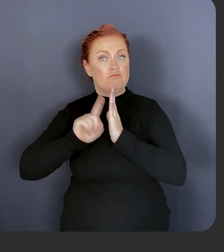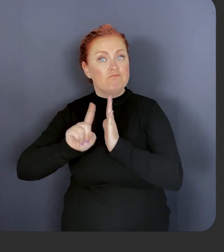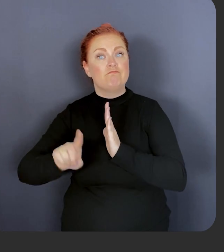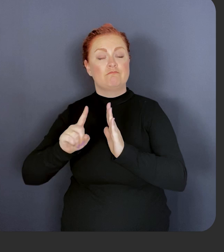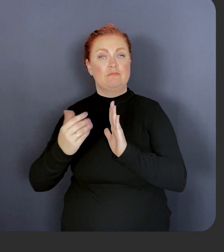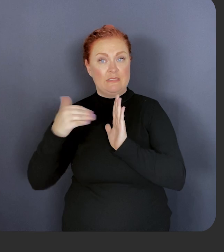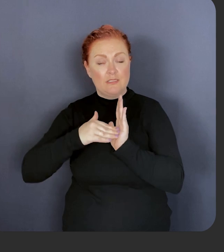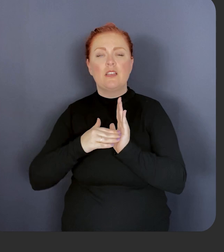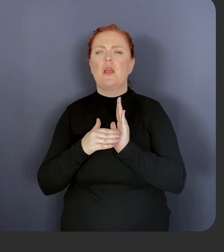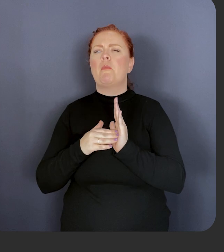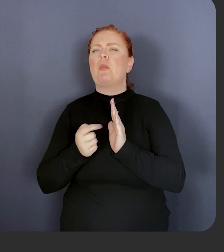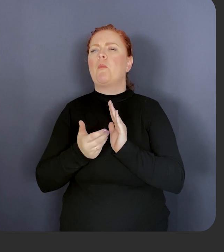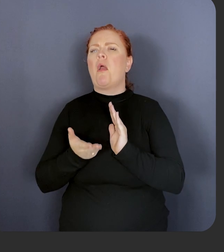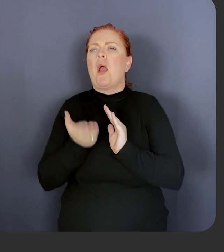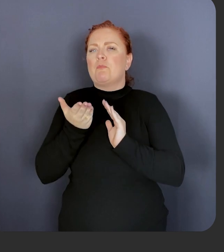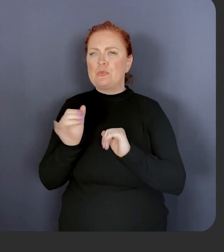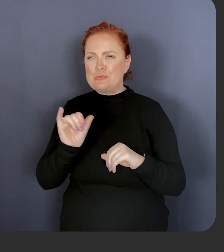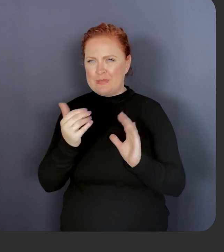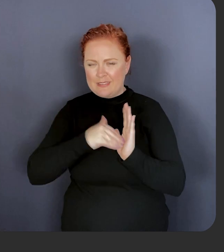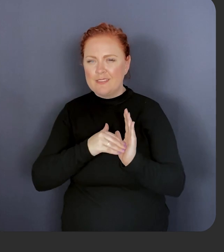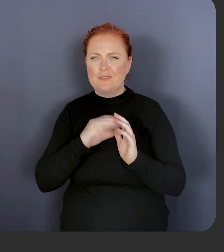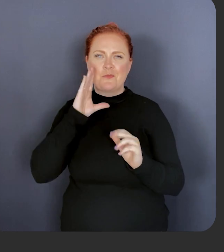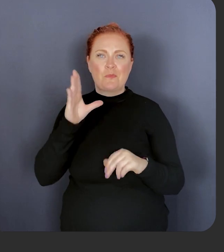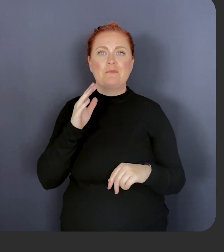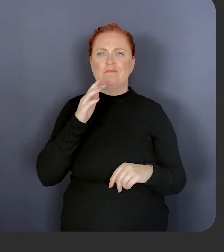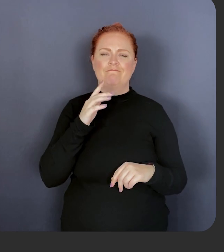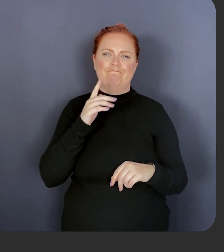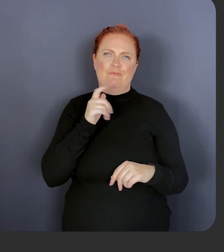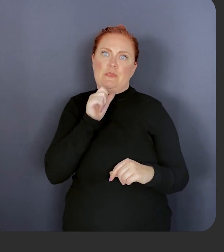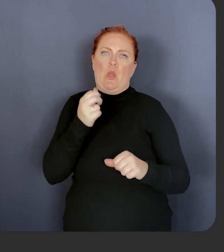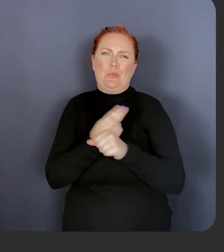I would also get a slight bump just because I'm not using